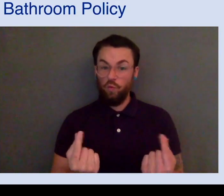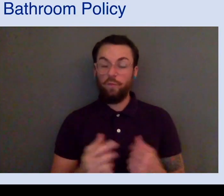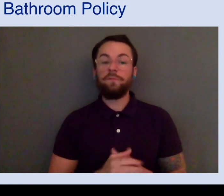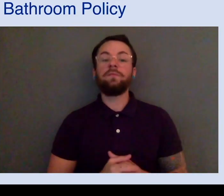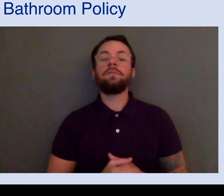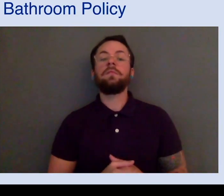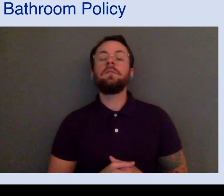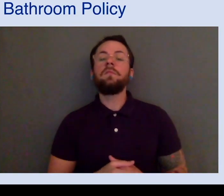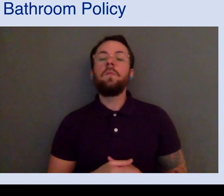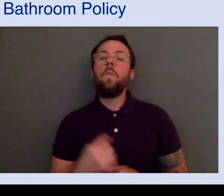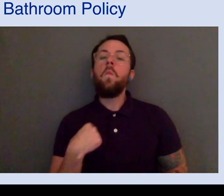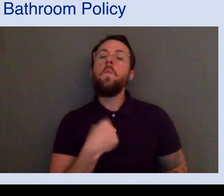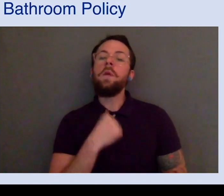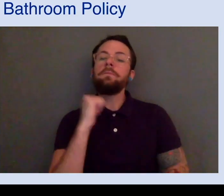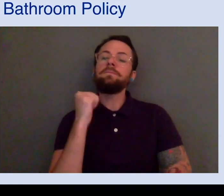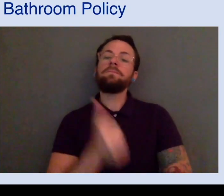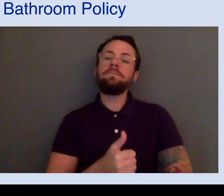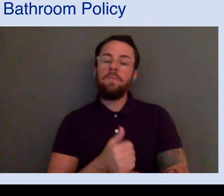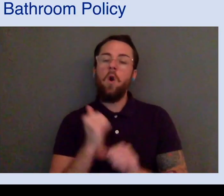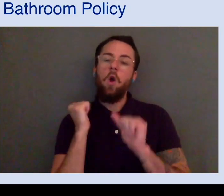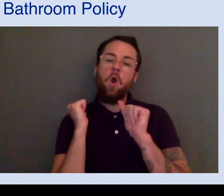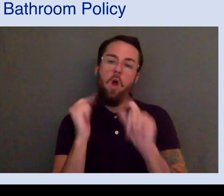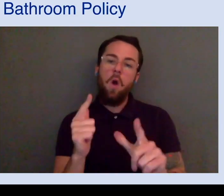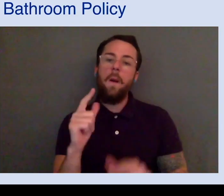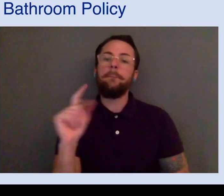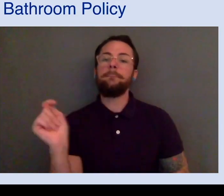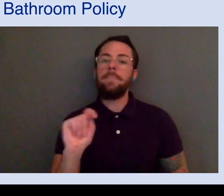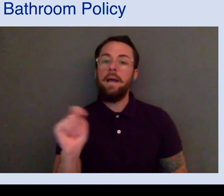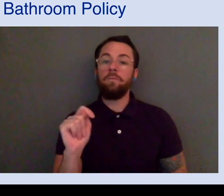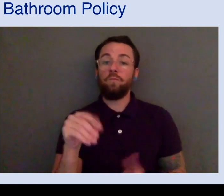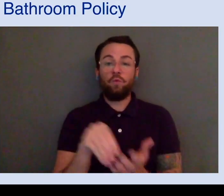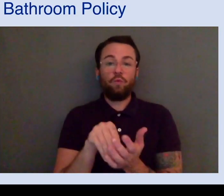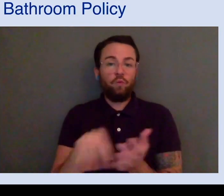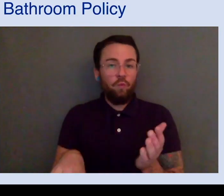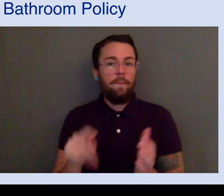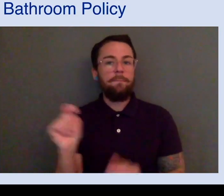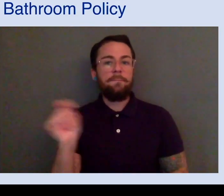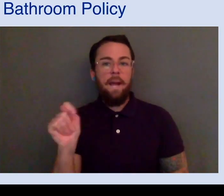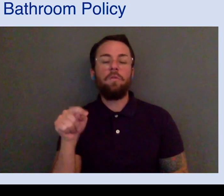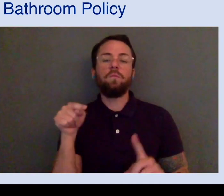Now, let's talk about the class bathroom policy.